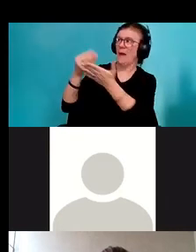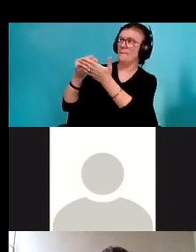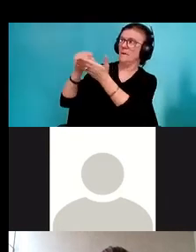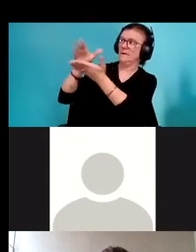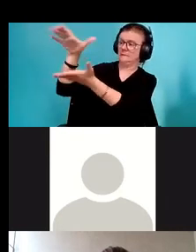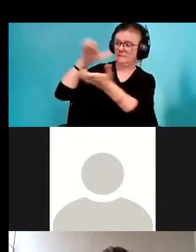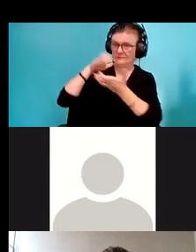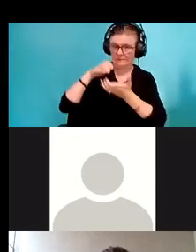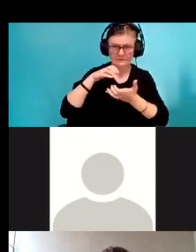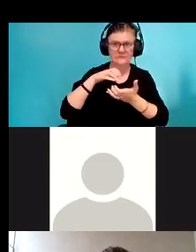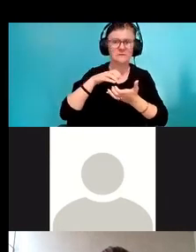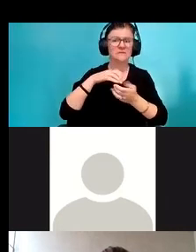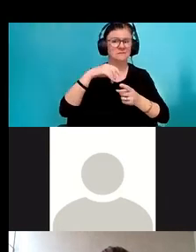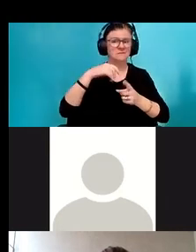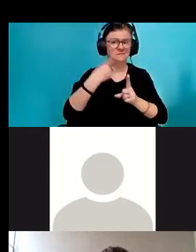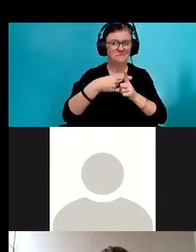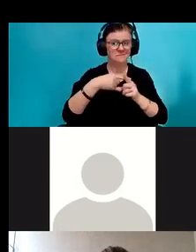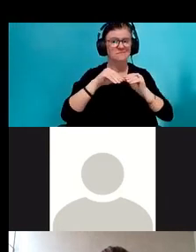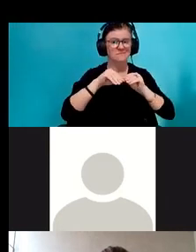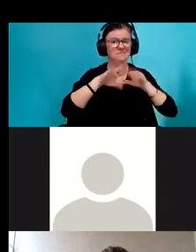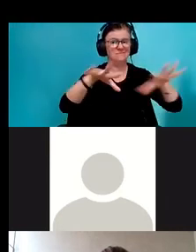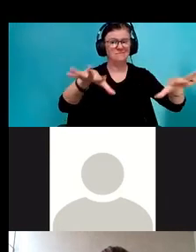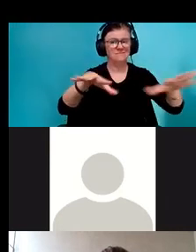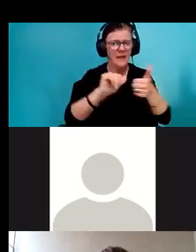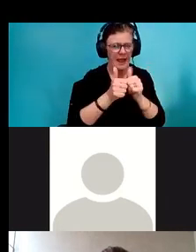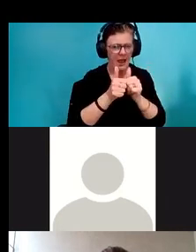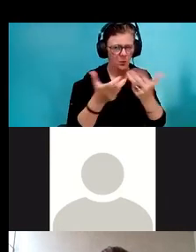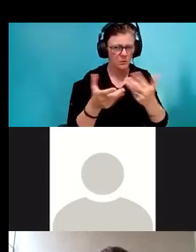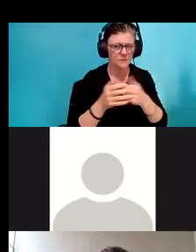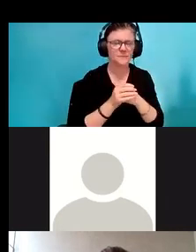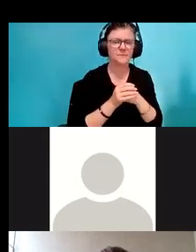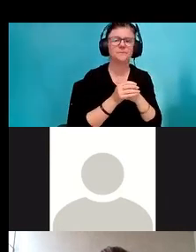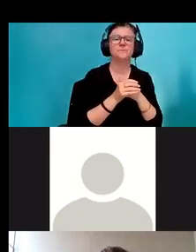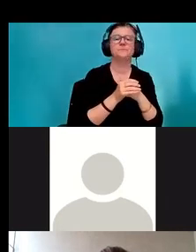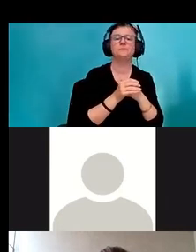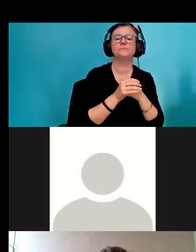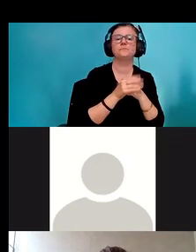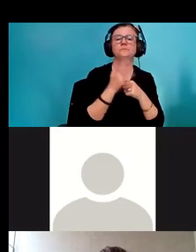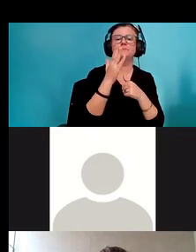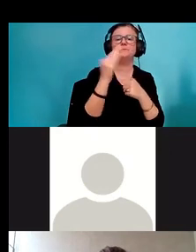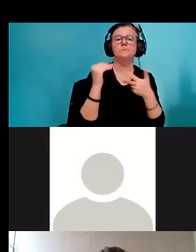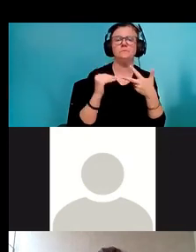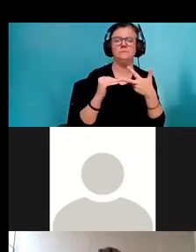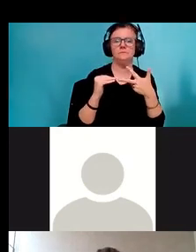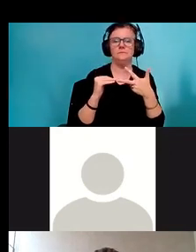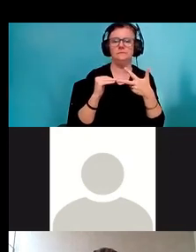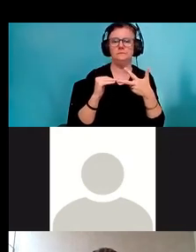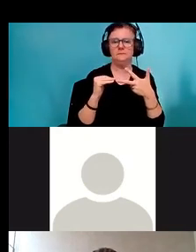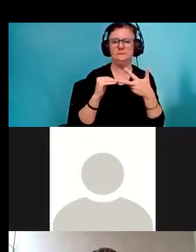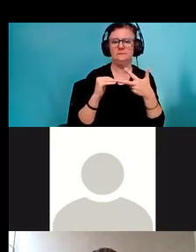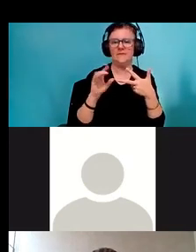on your program in your community. The other, additional information that you would like us to know about the data submitted,